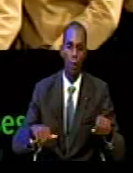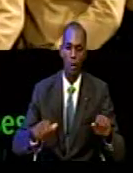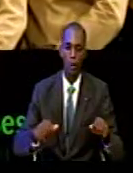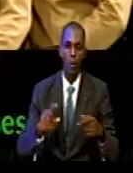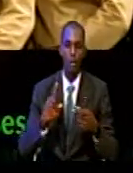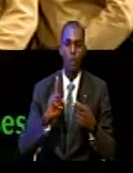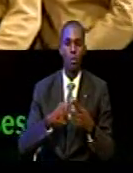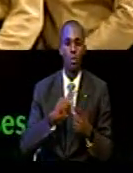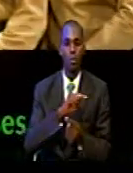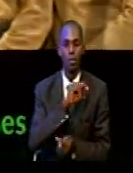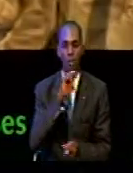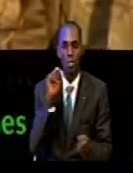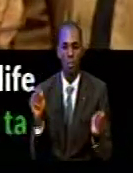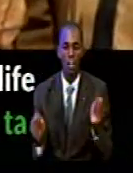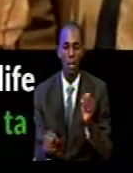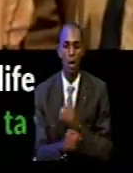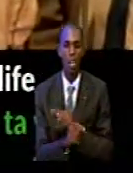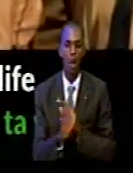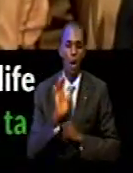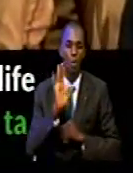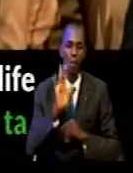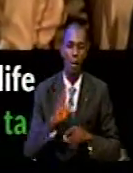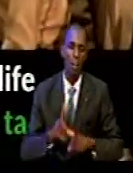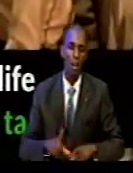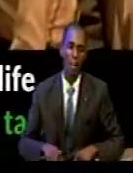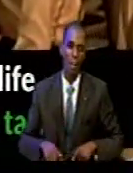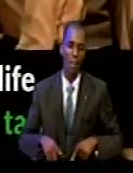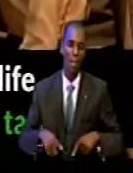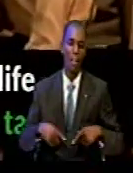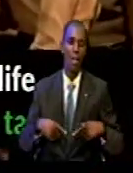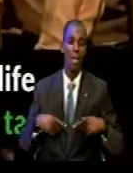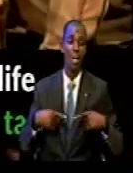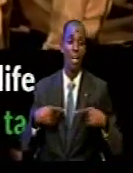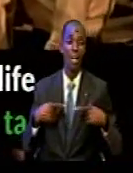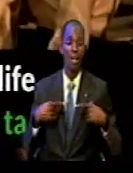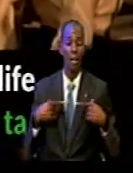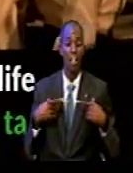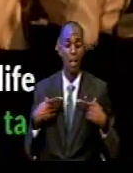yes